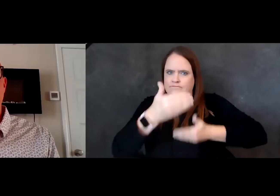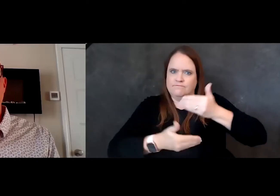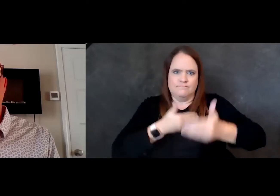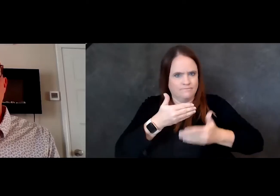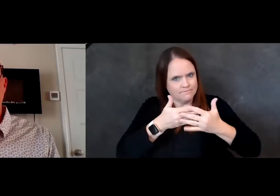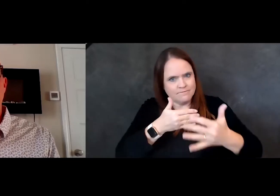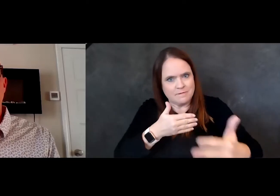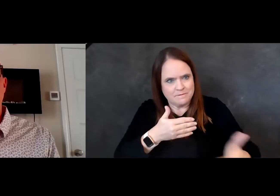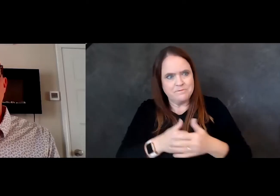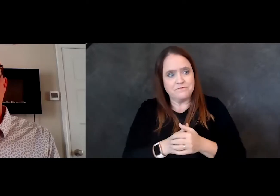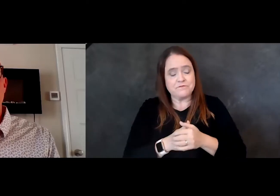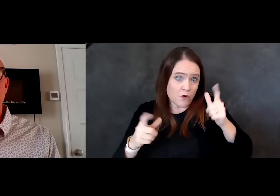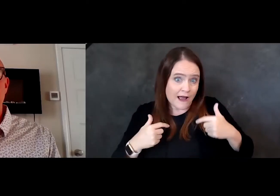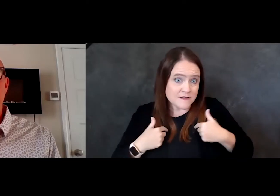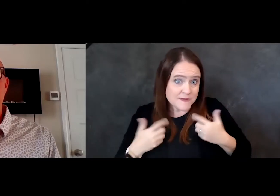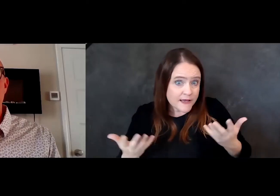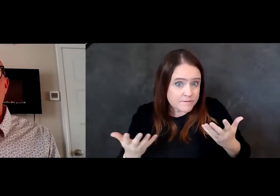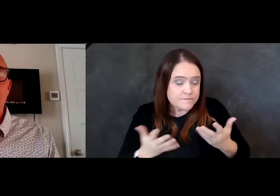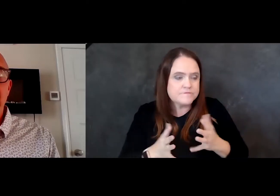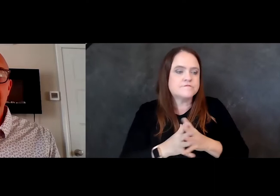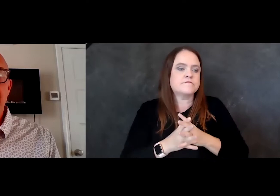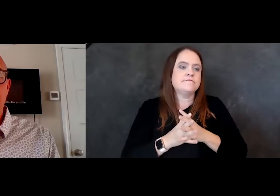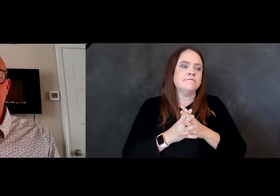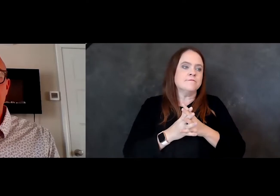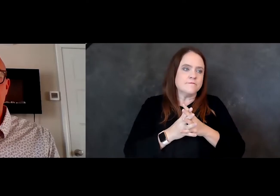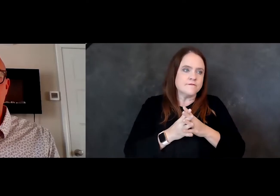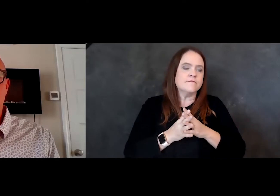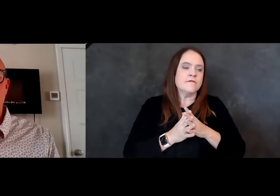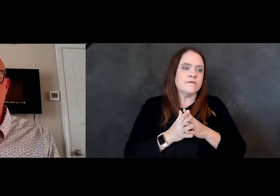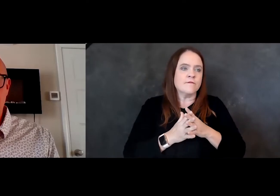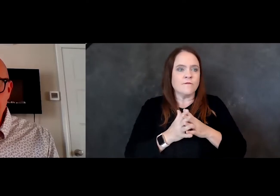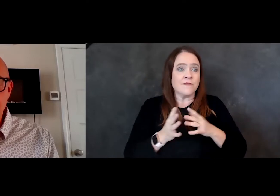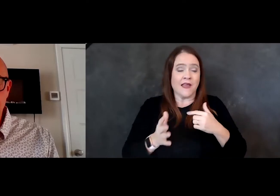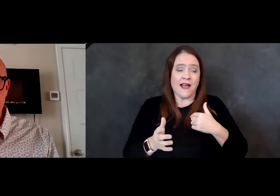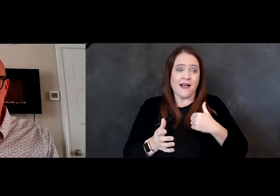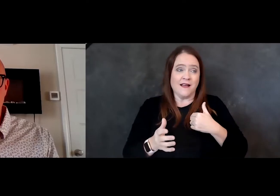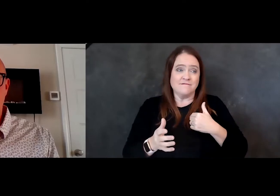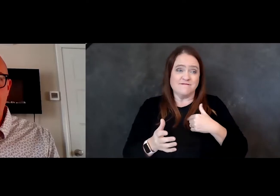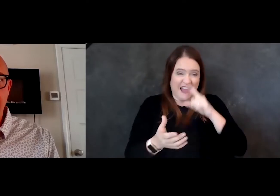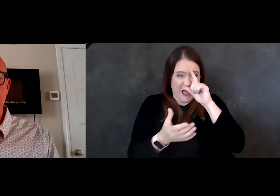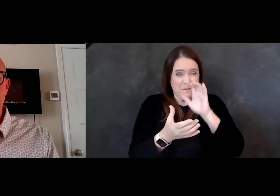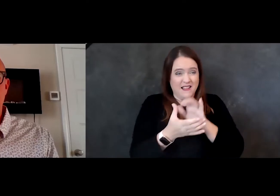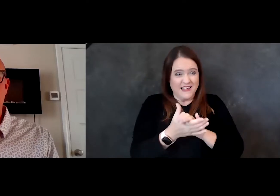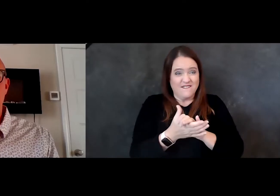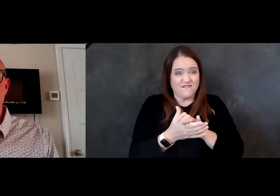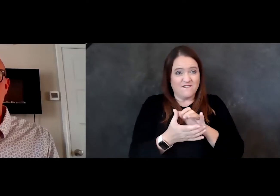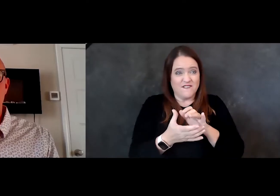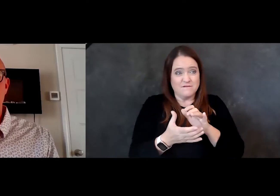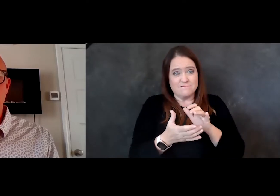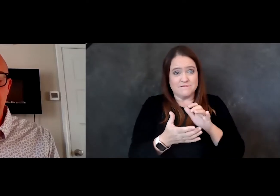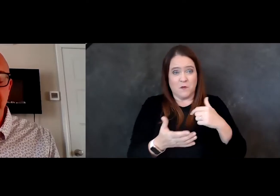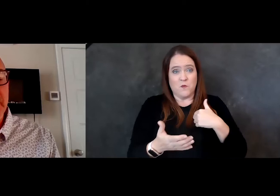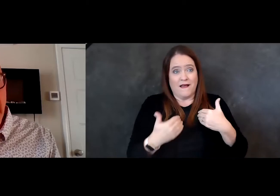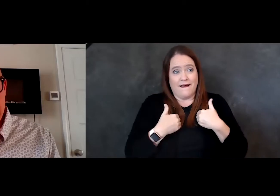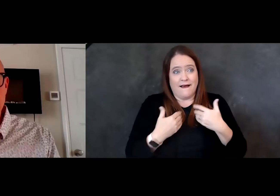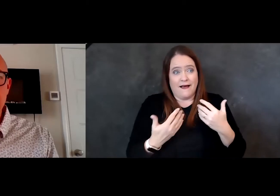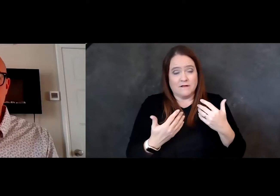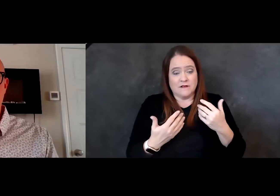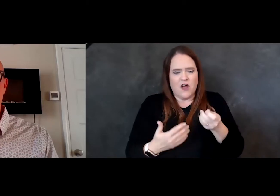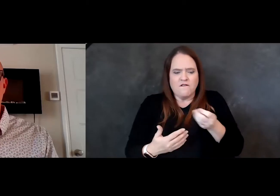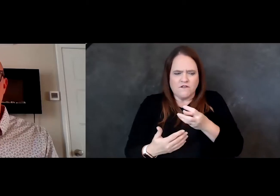In terms of, I believe that we had a couple of really great sort of synergistic surprises.